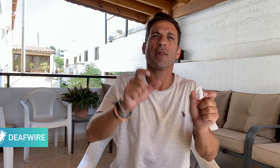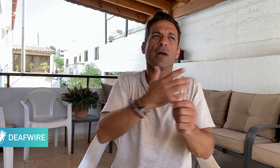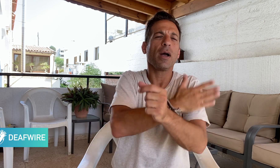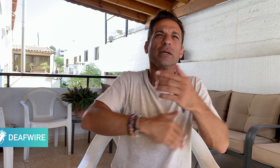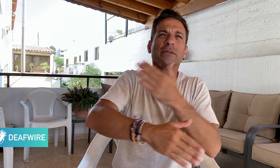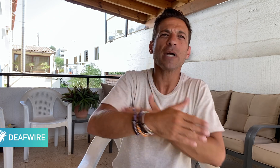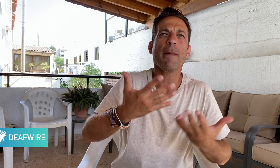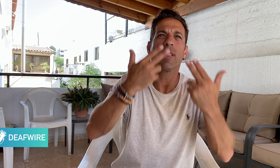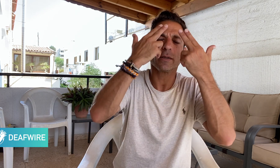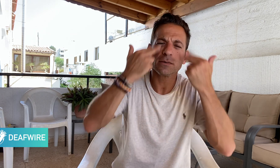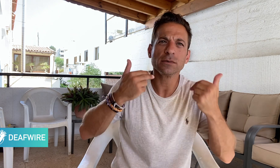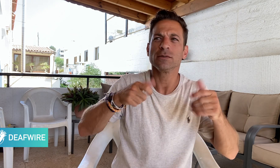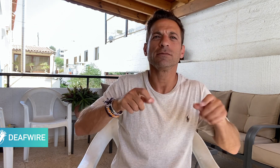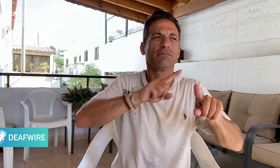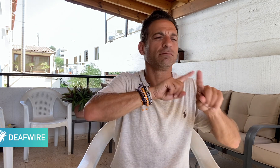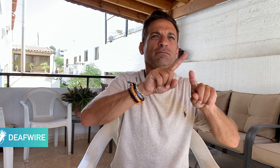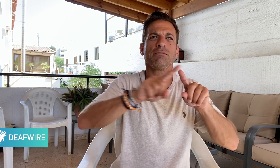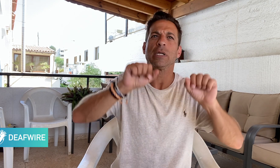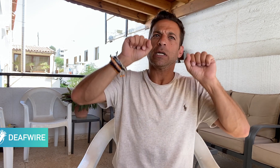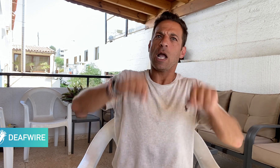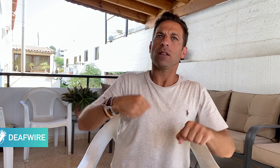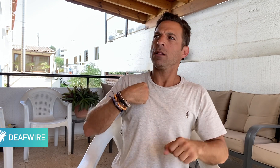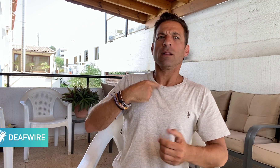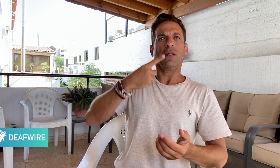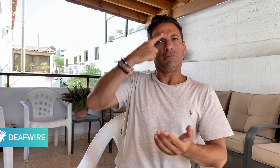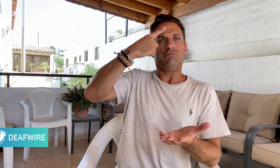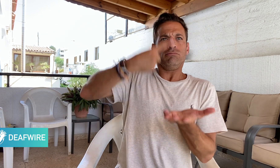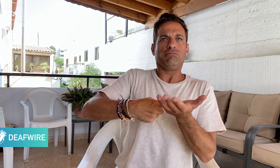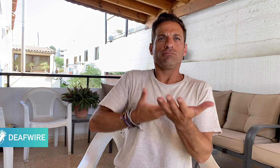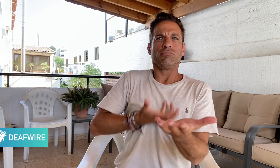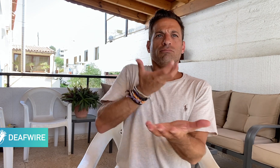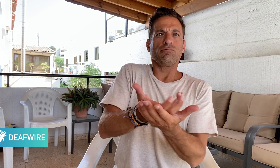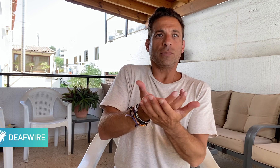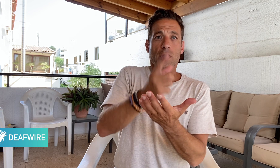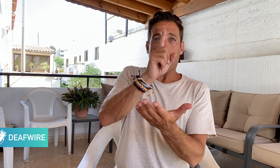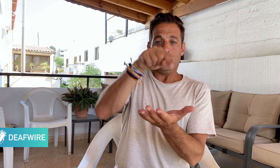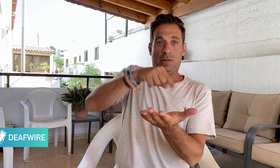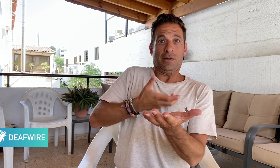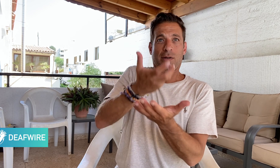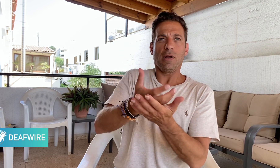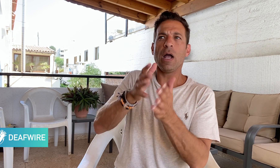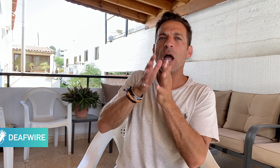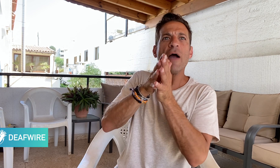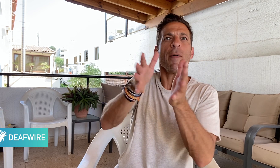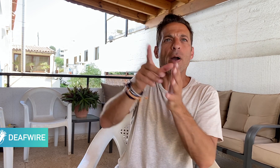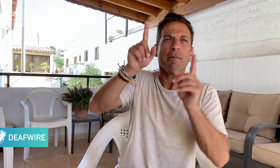complete information to the judges overseeing the case